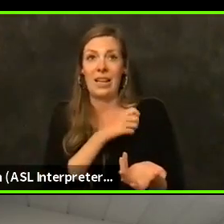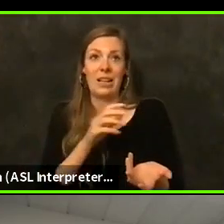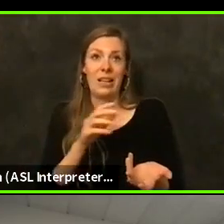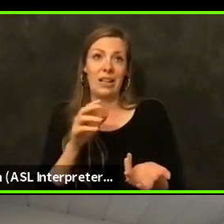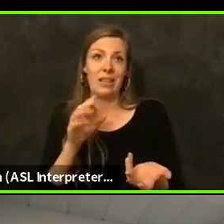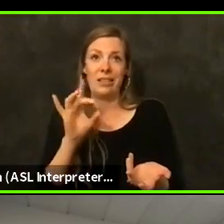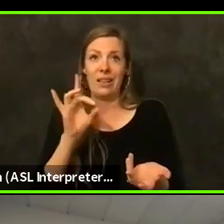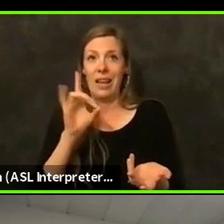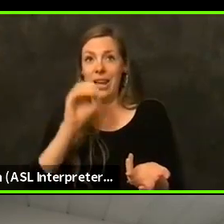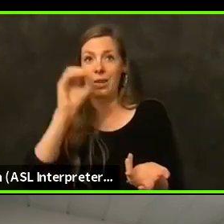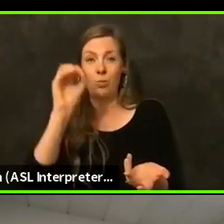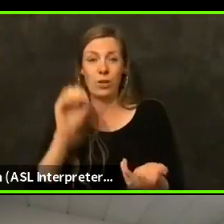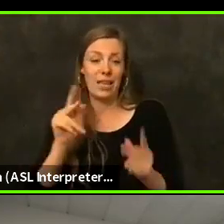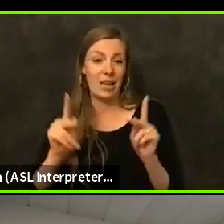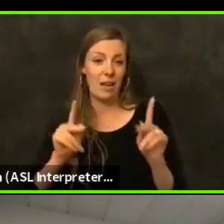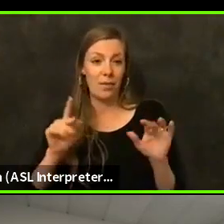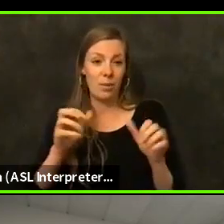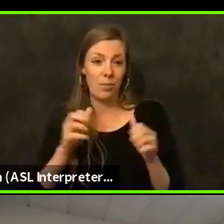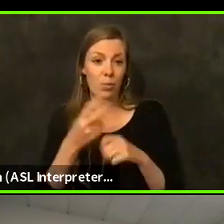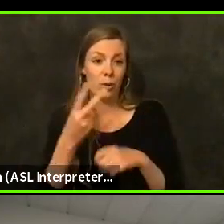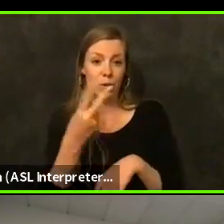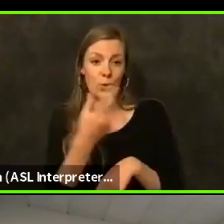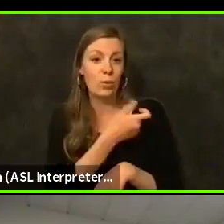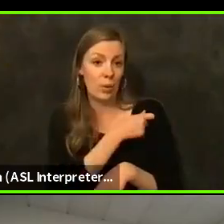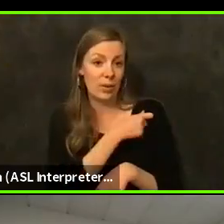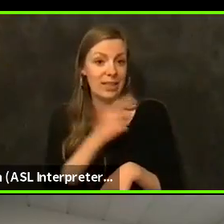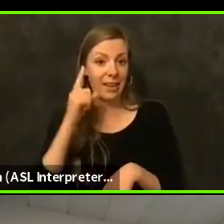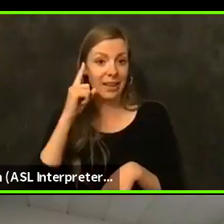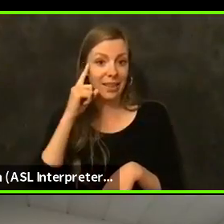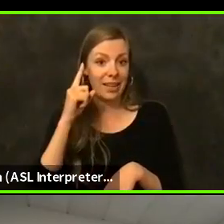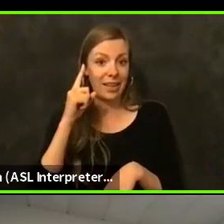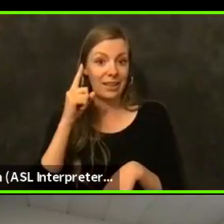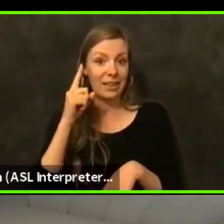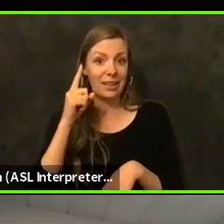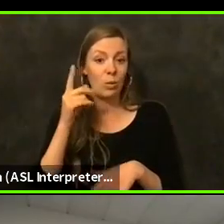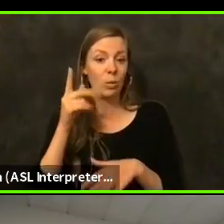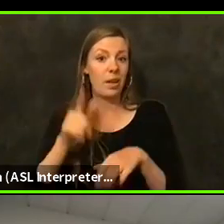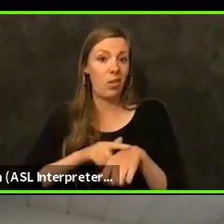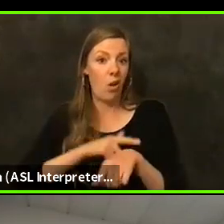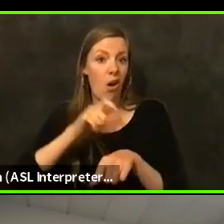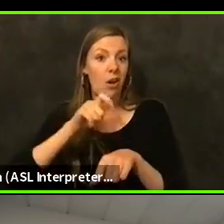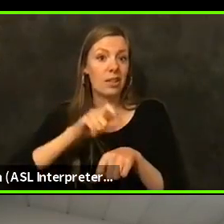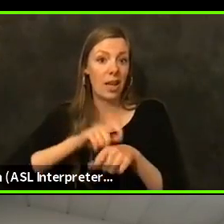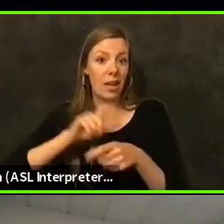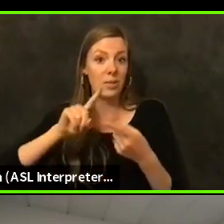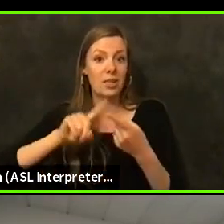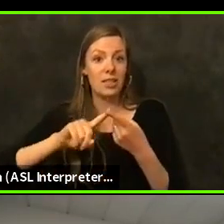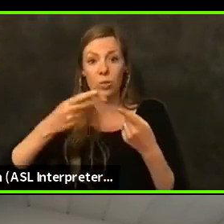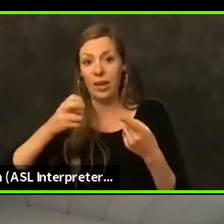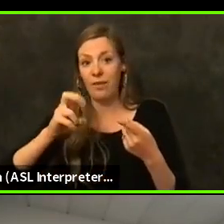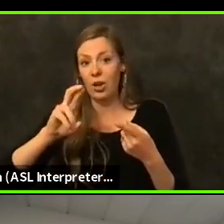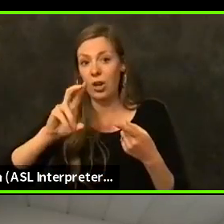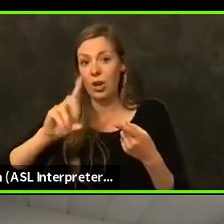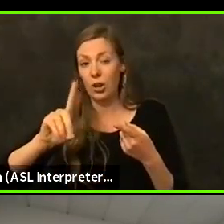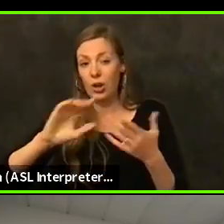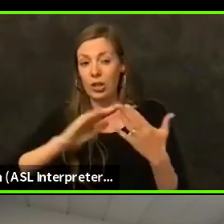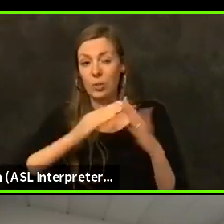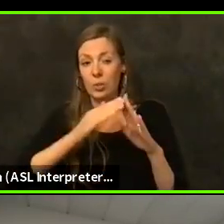percent of the population with two doses, I believe. And it's going to take a while before we get to herd immunity, which is considered to be somewhere in the range of 70 to 80